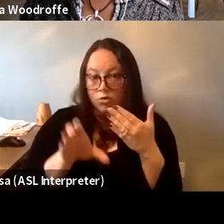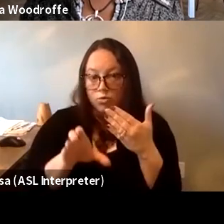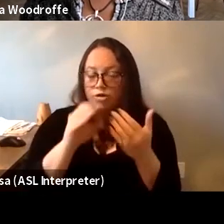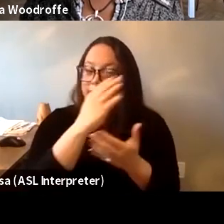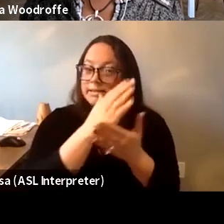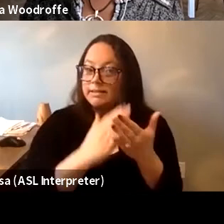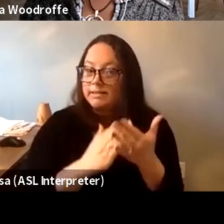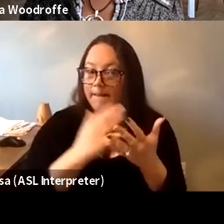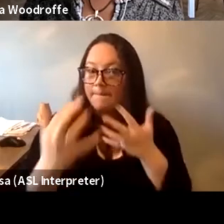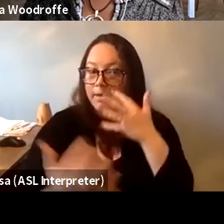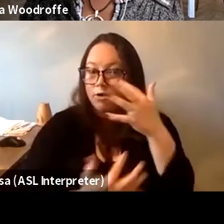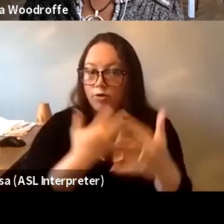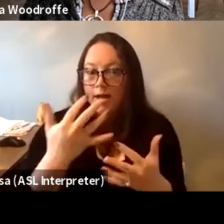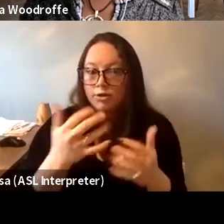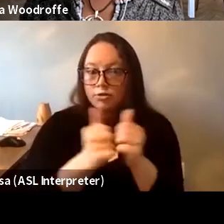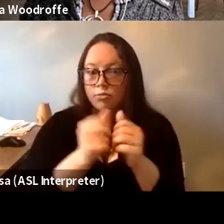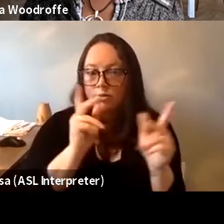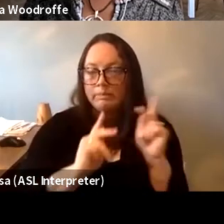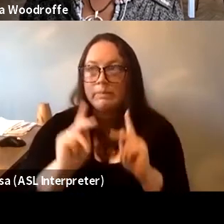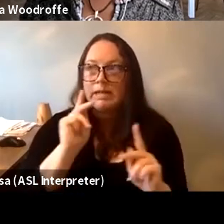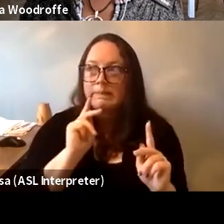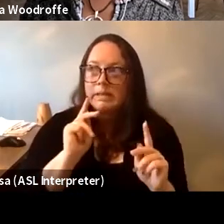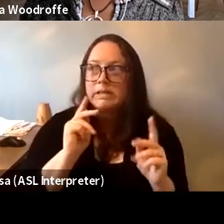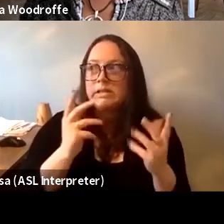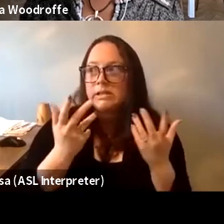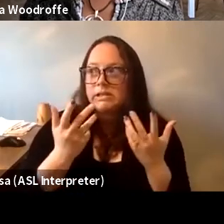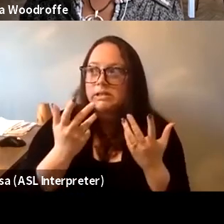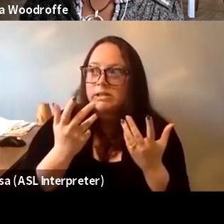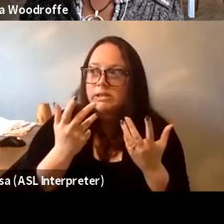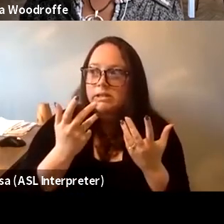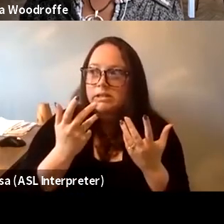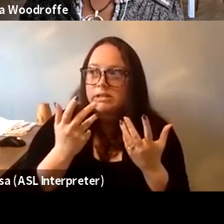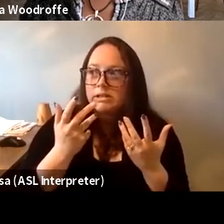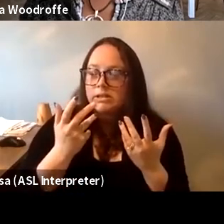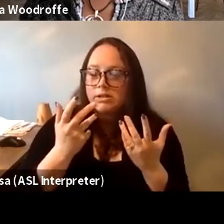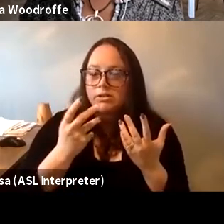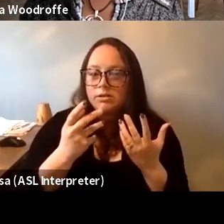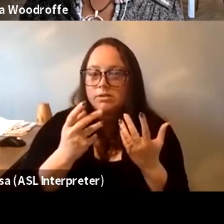people can you know, like find a find a person who's also went